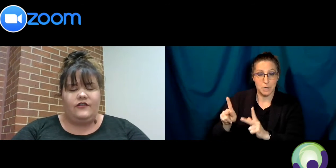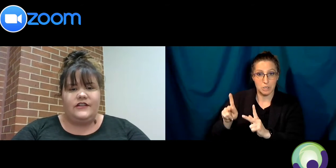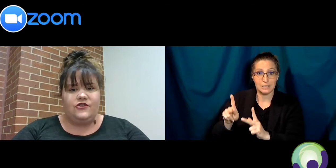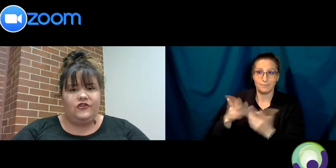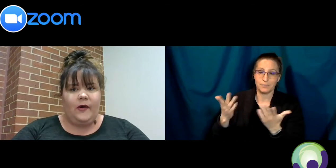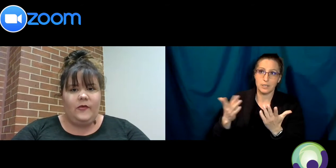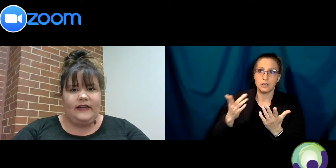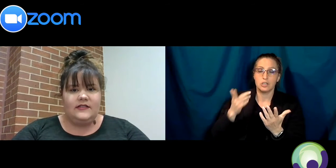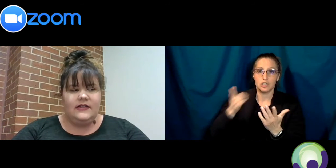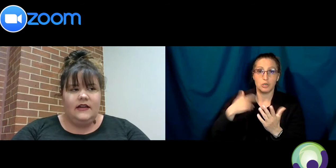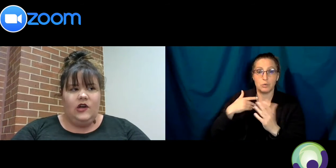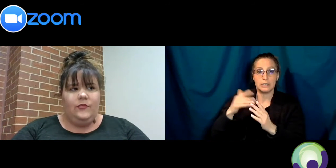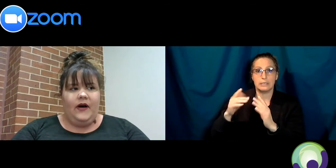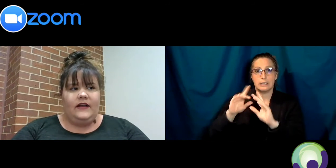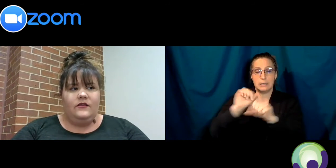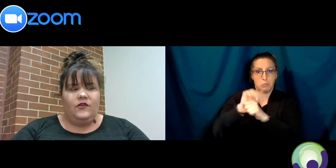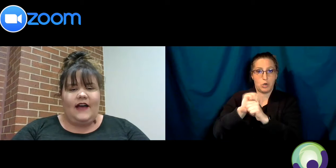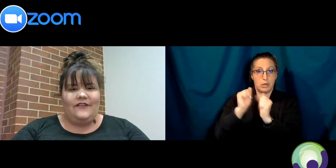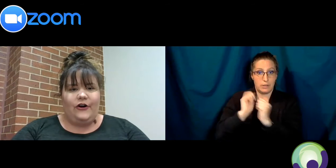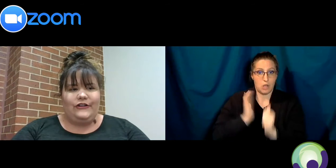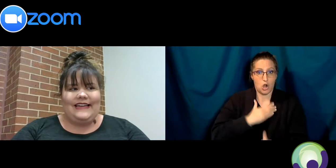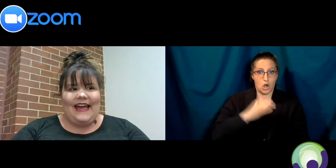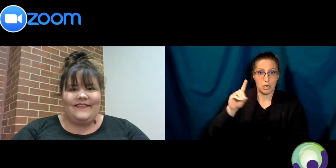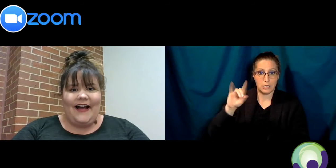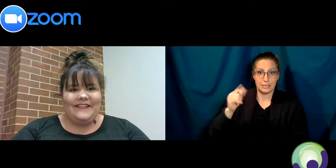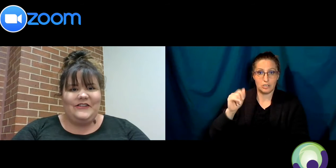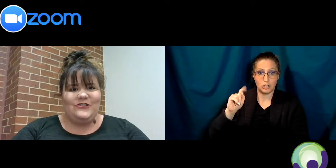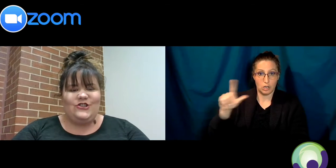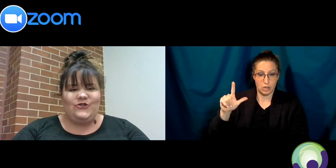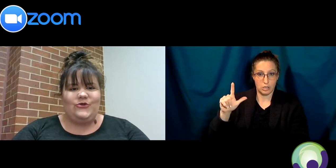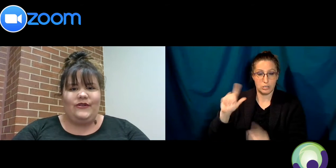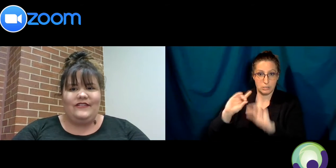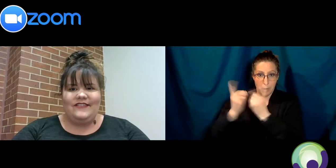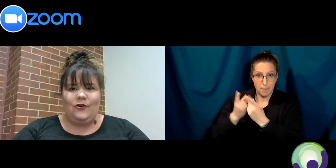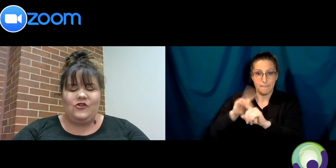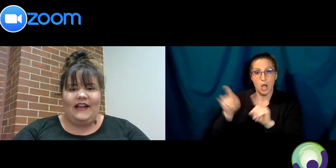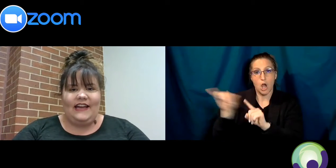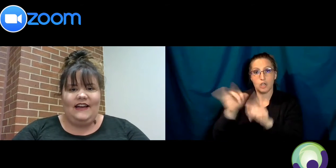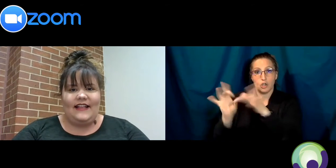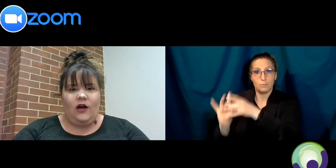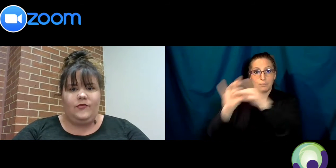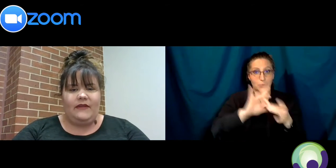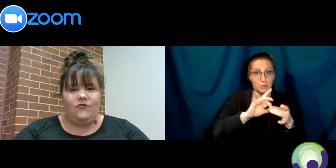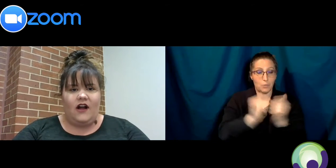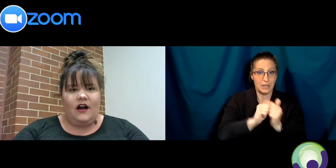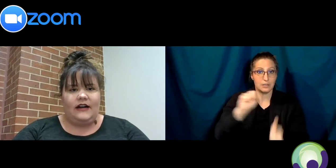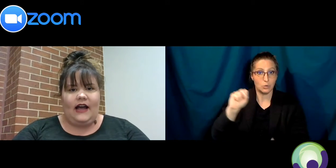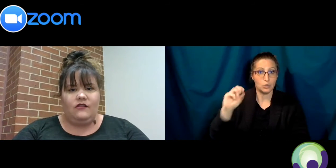digital department but was kind of our liaison to social media and helped me run our accounts.